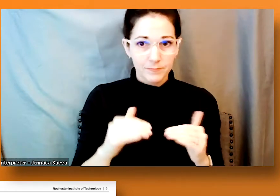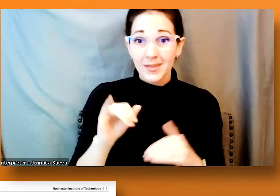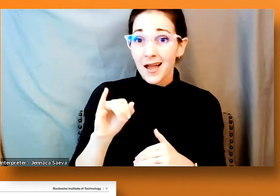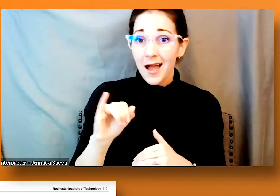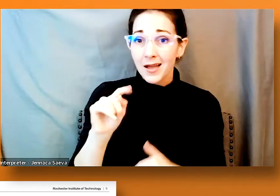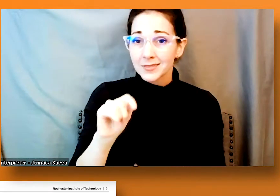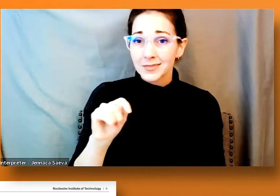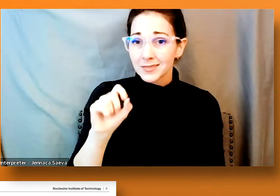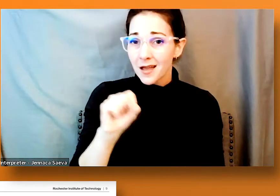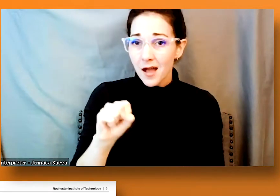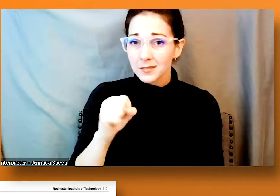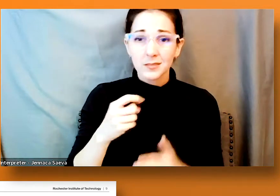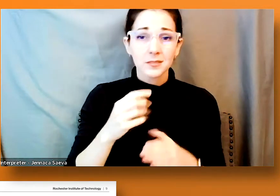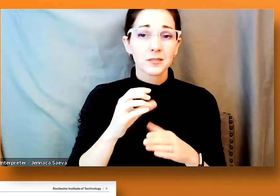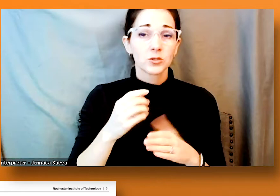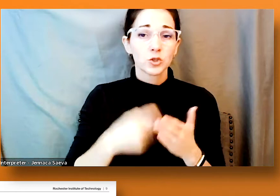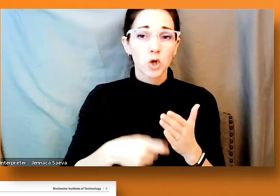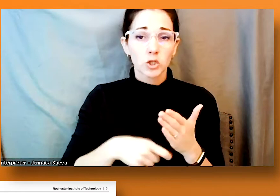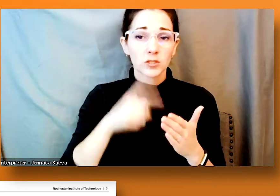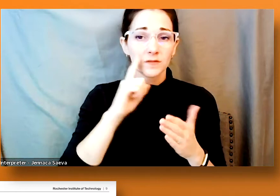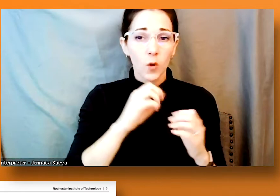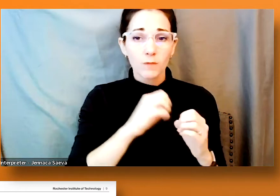ITS computer charges,